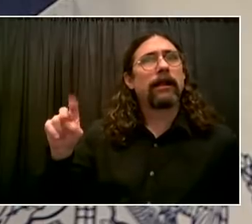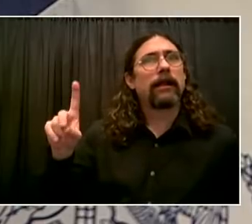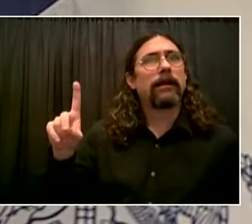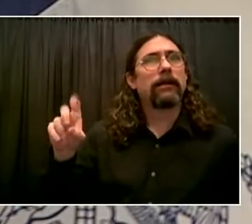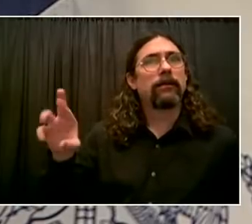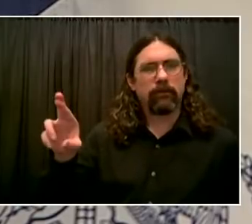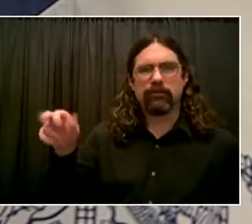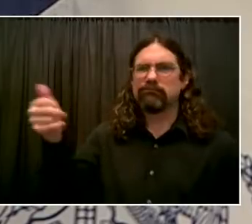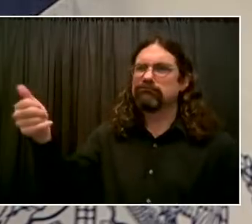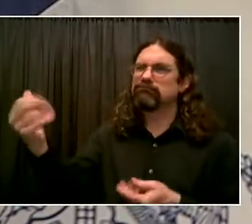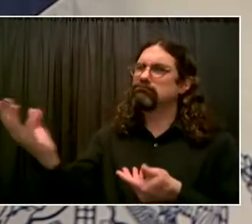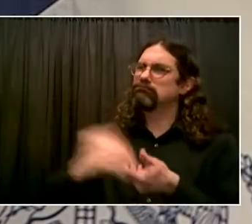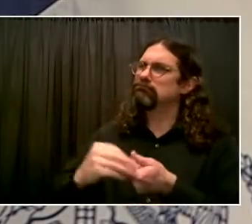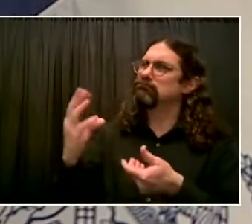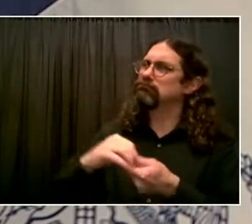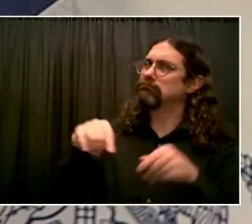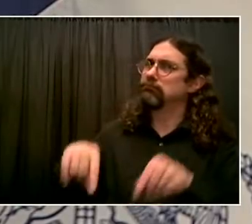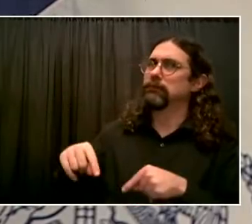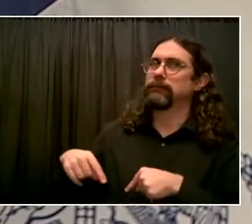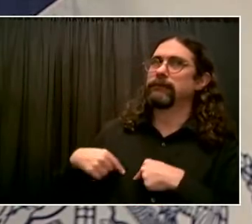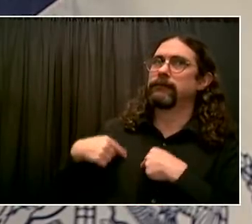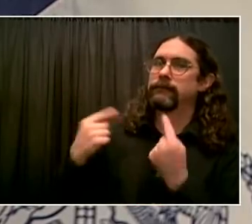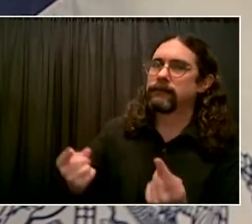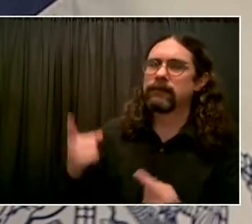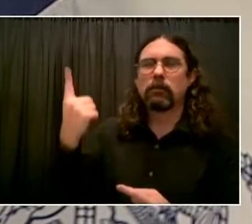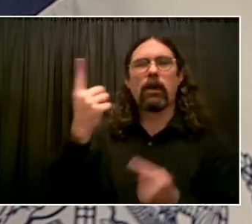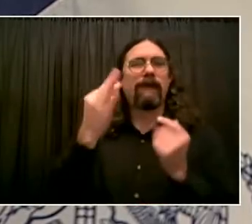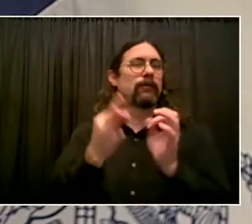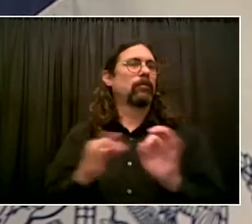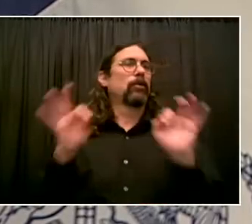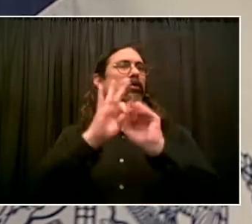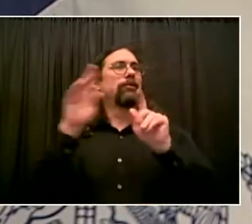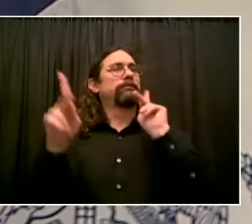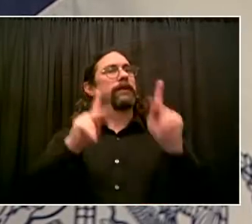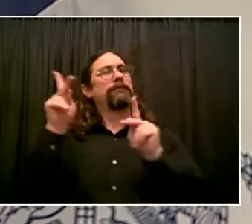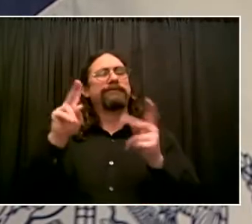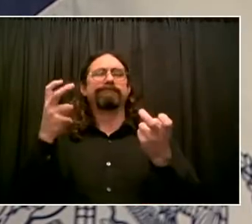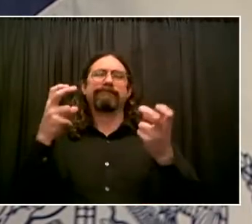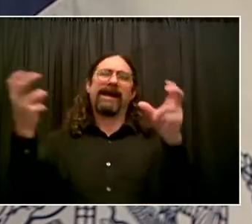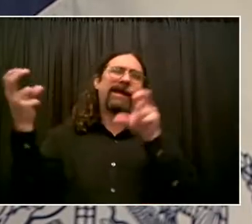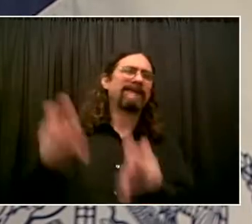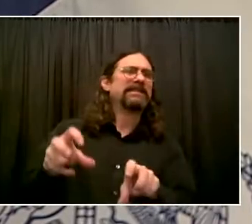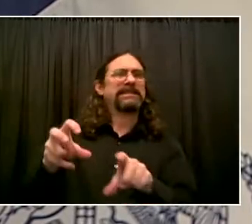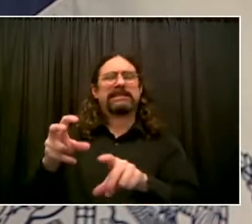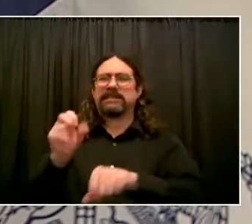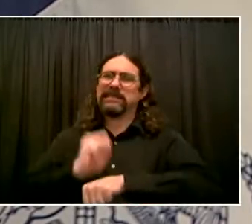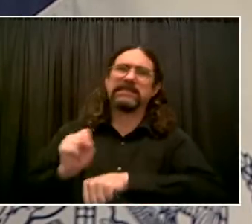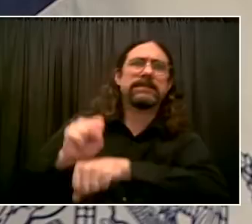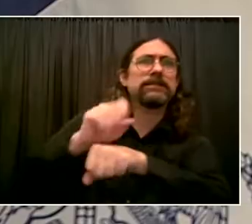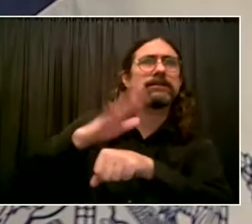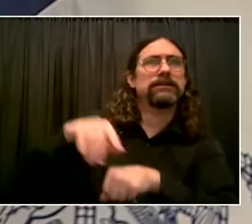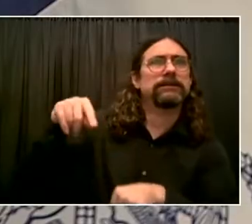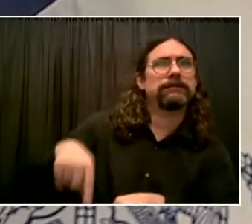COMMUNITY LEVEL. IT IS INTENSE BUT IT GOT TO A GREAT PLACE BECAUSE EVERYONE HAD AN